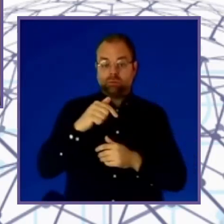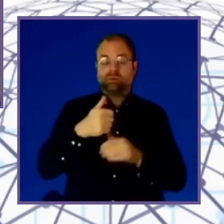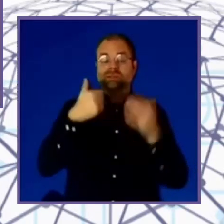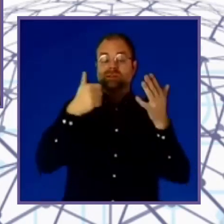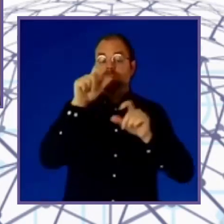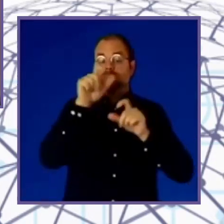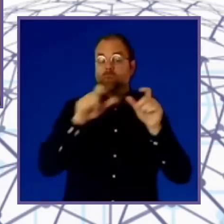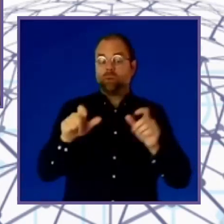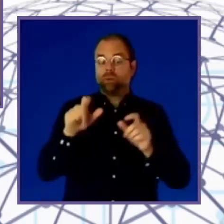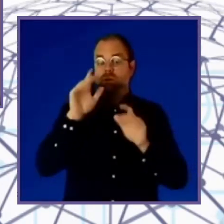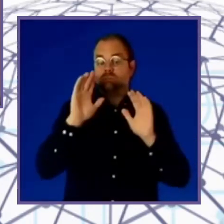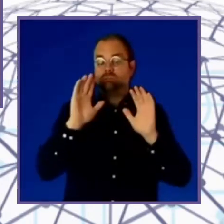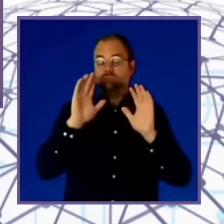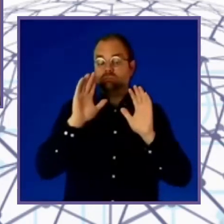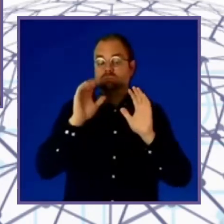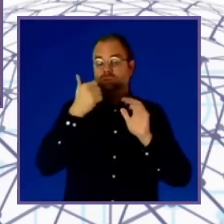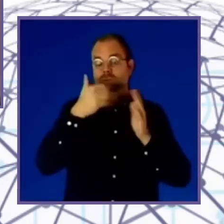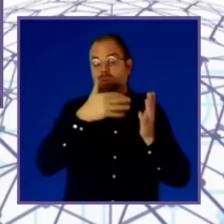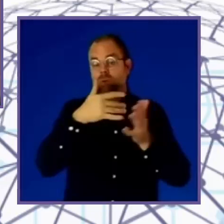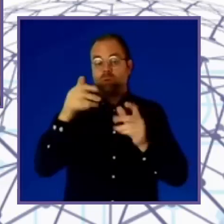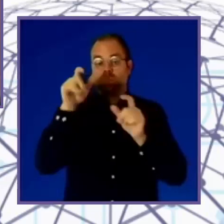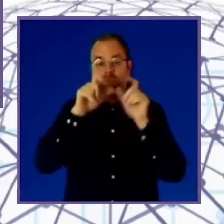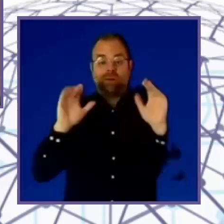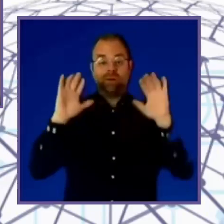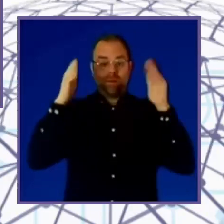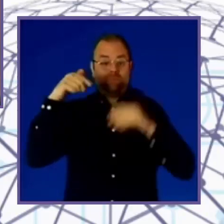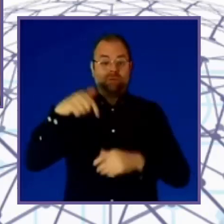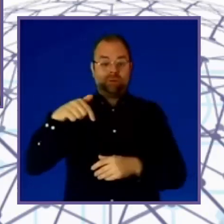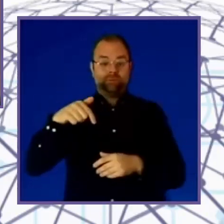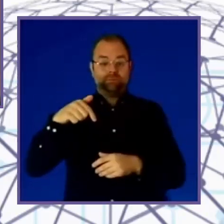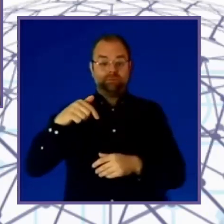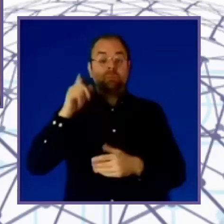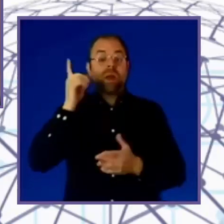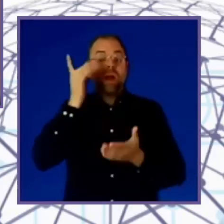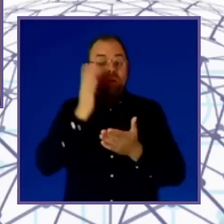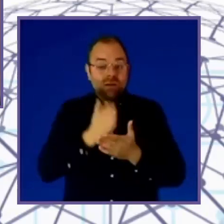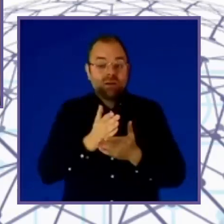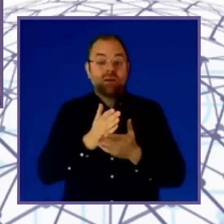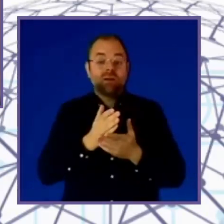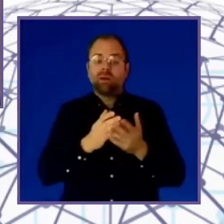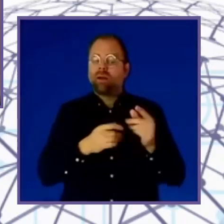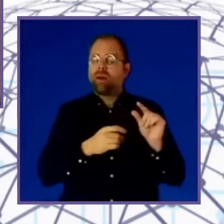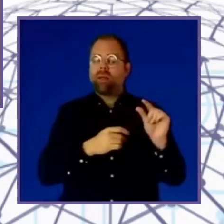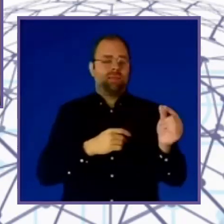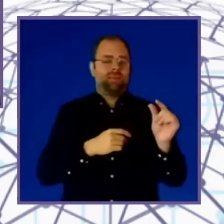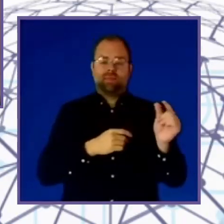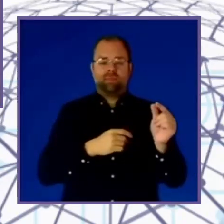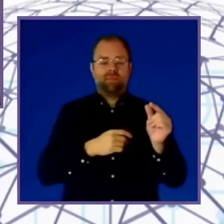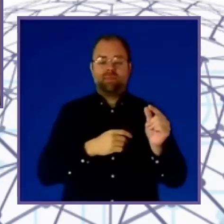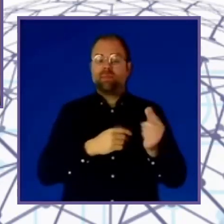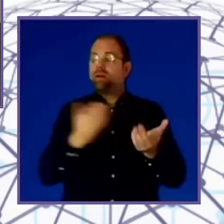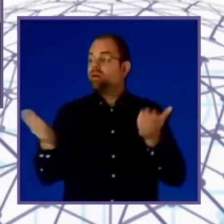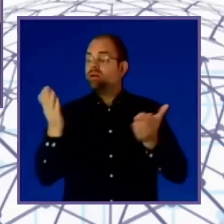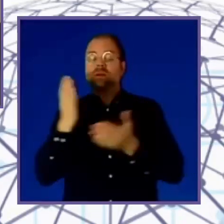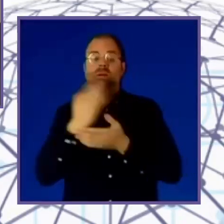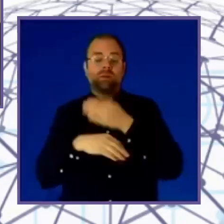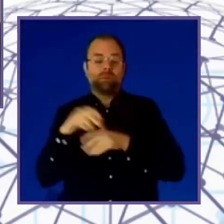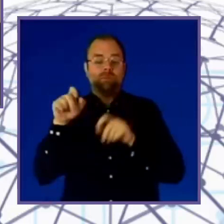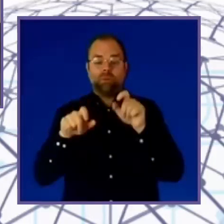disabled people globally, with an estimated population being greater than that of China.